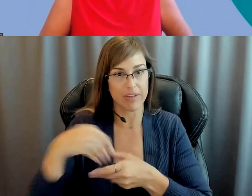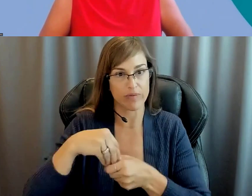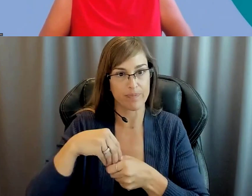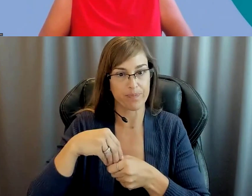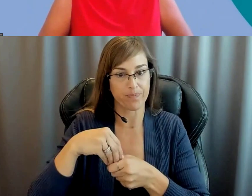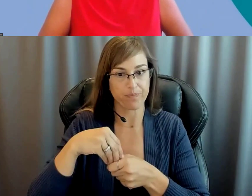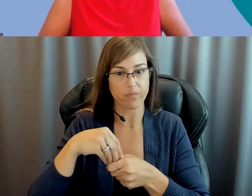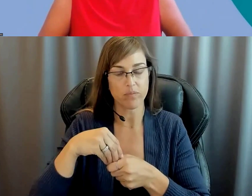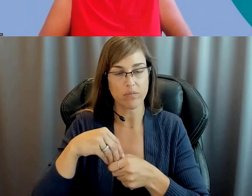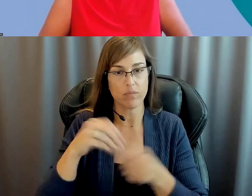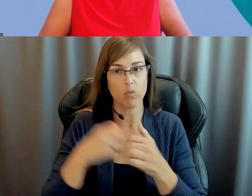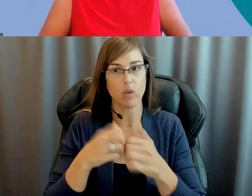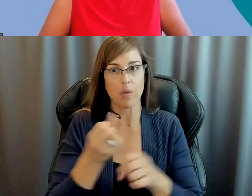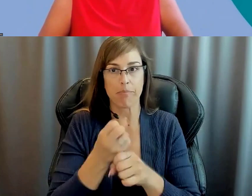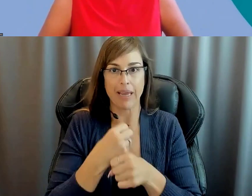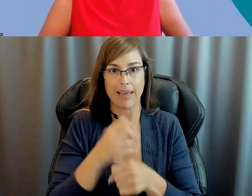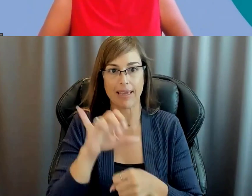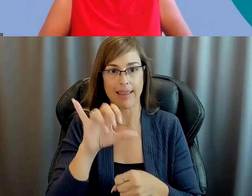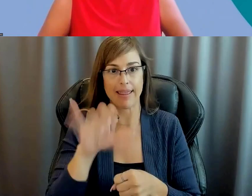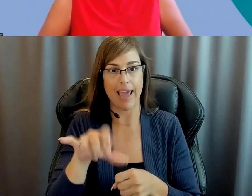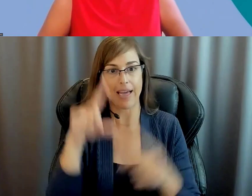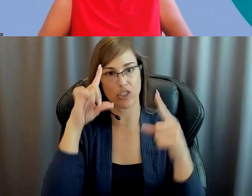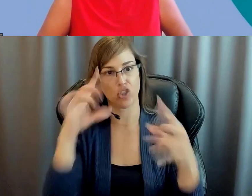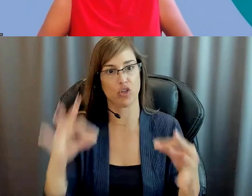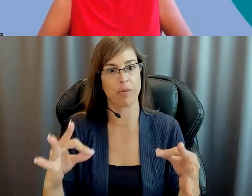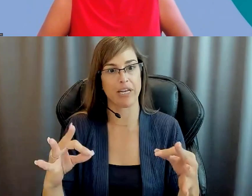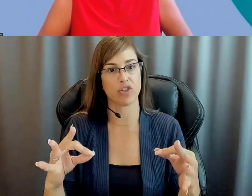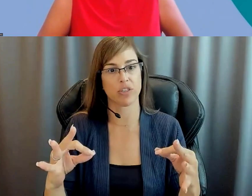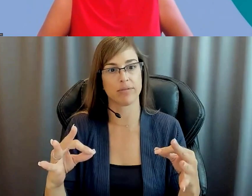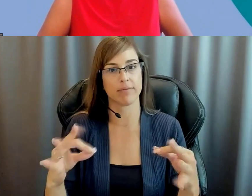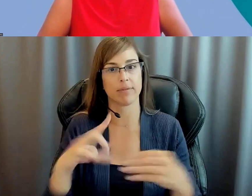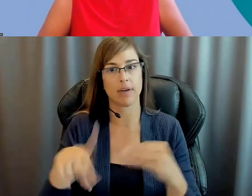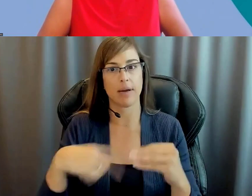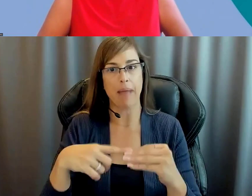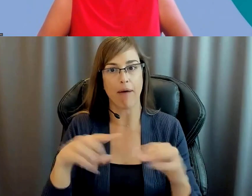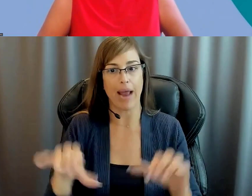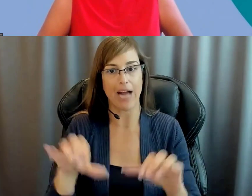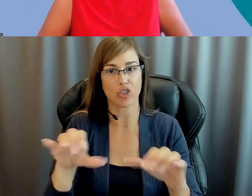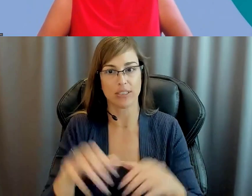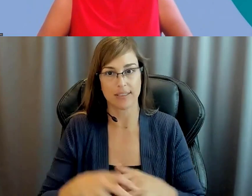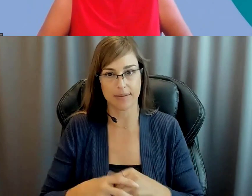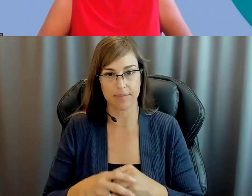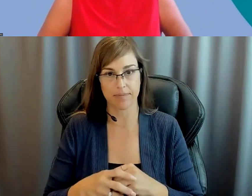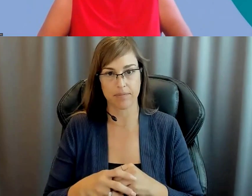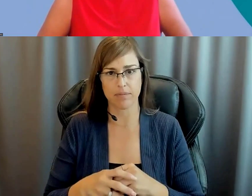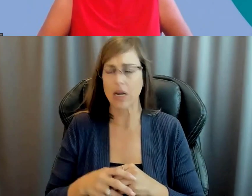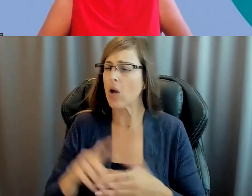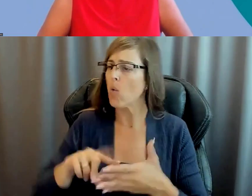in making that determination about action. Dr. Patricia Valdez: What about human subjects?